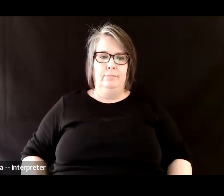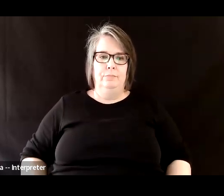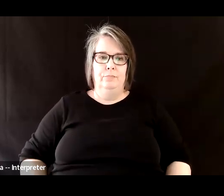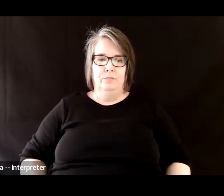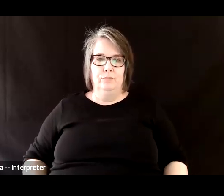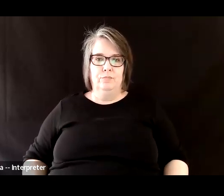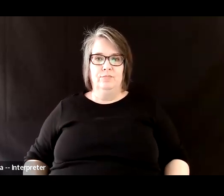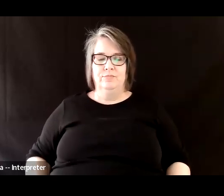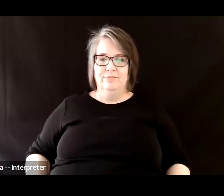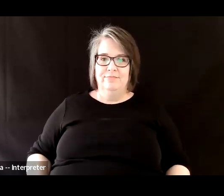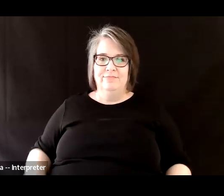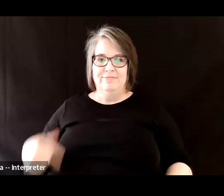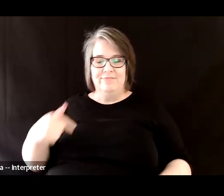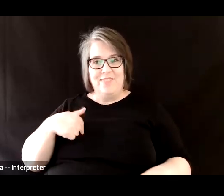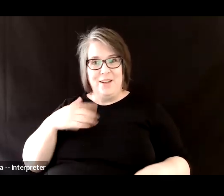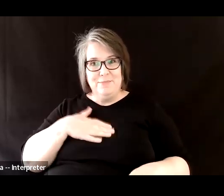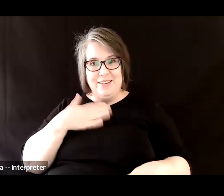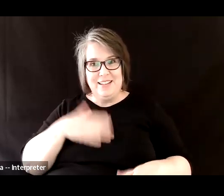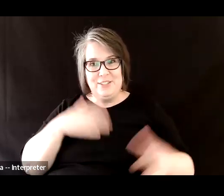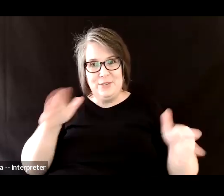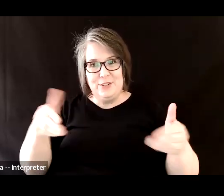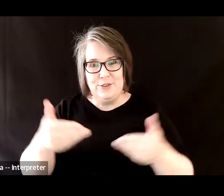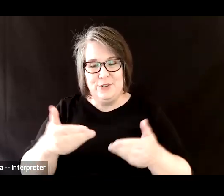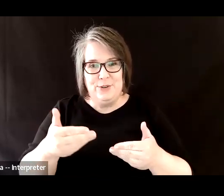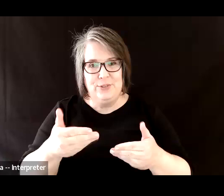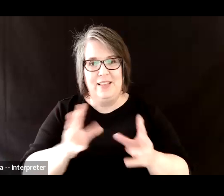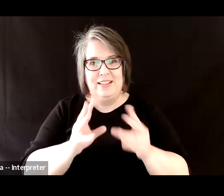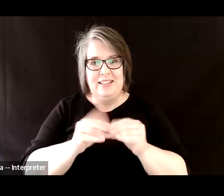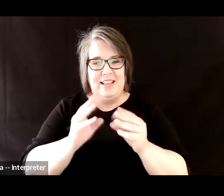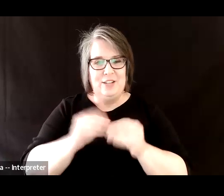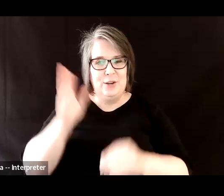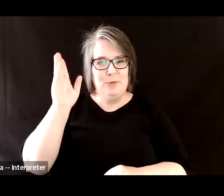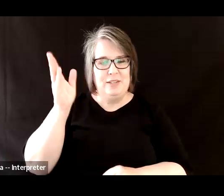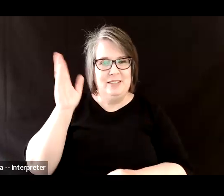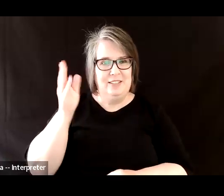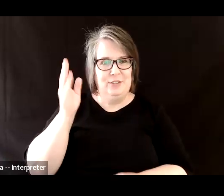I'm pleased to introduce our session presented, Chelsea Porter -- presenter, Chelsea Porter.